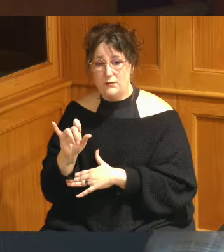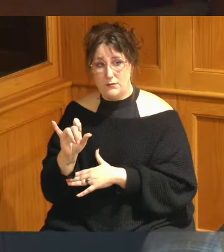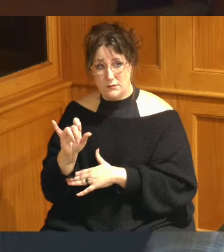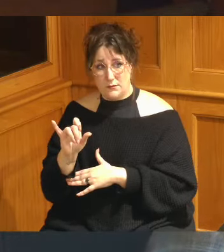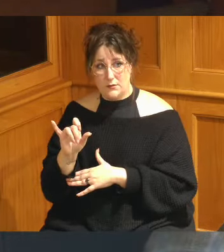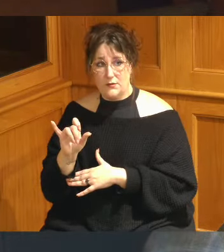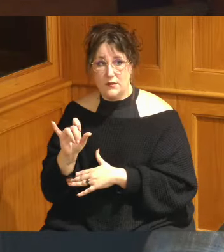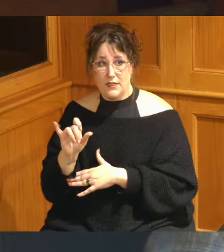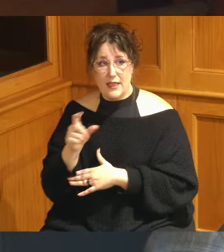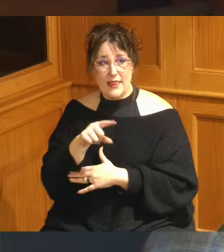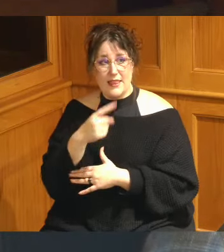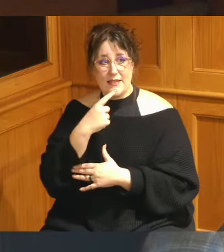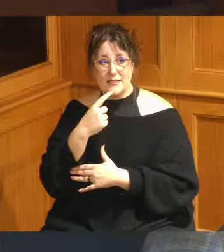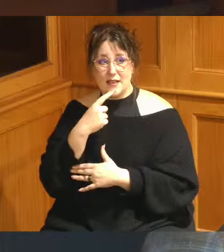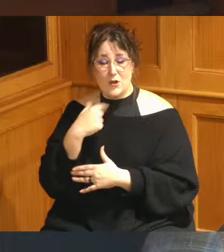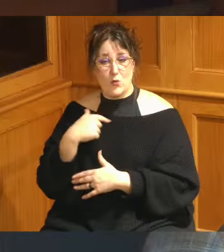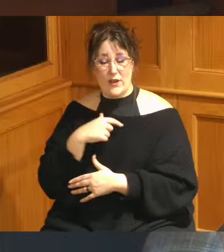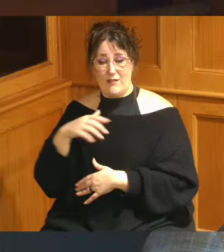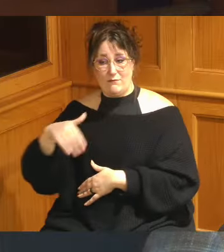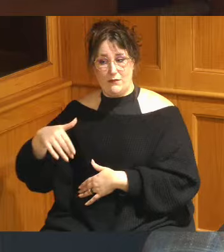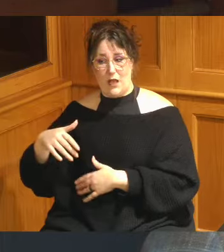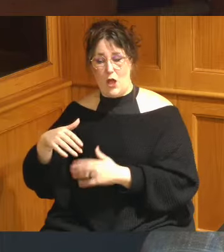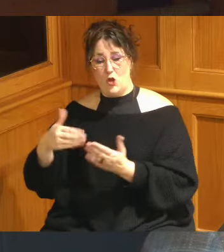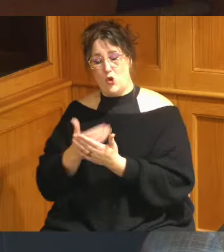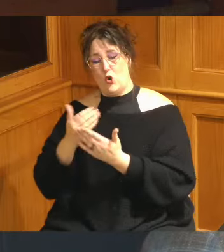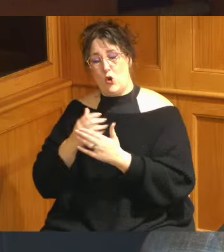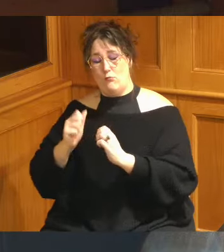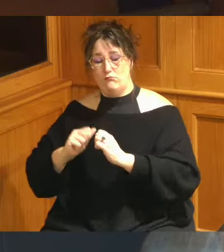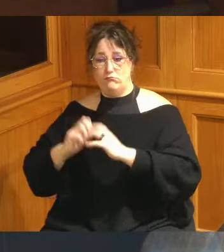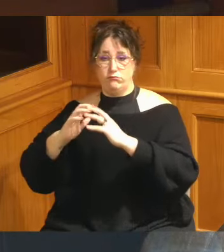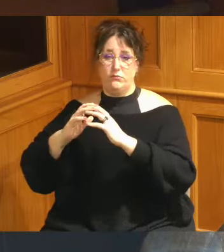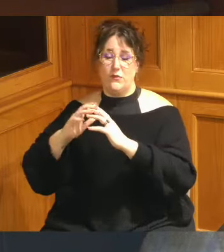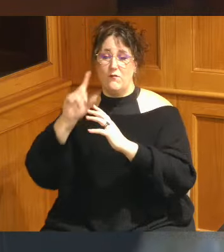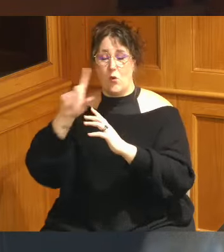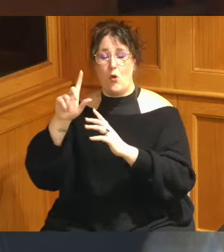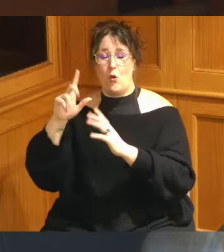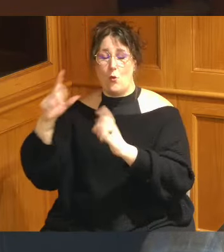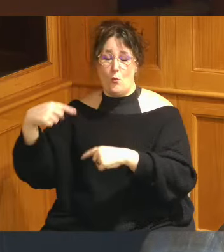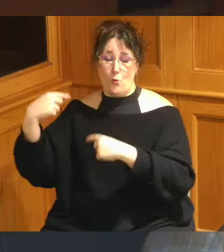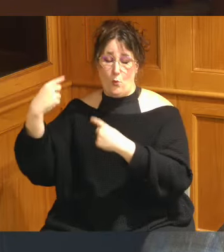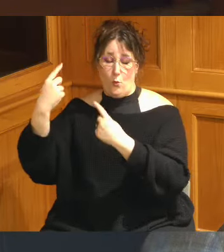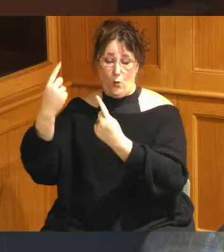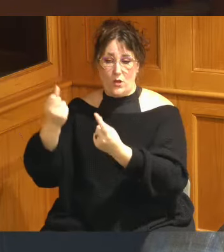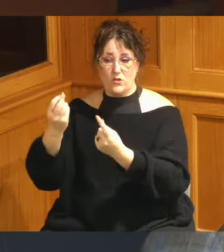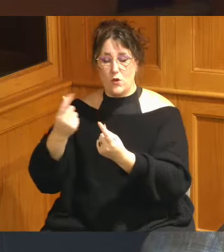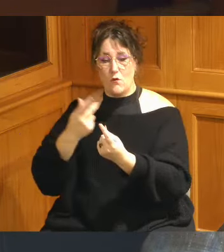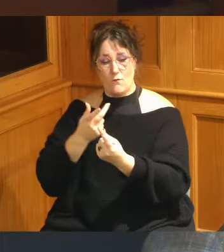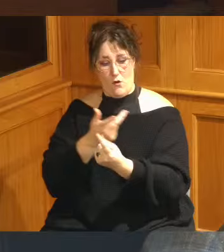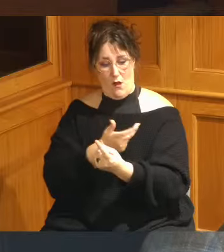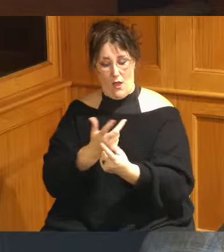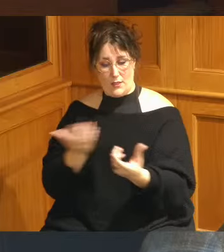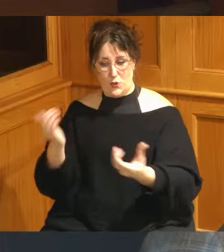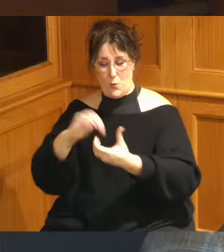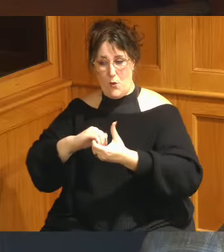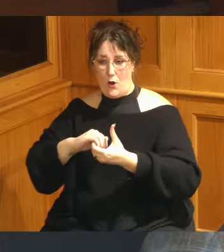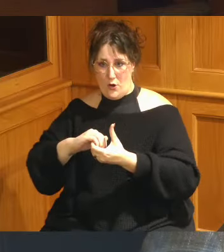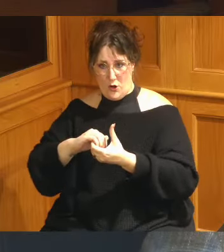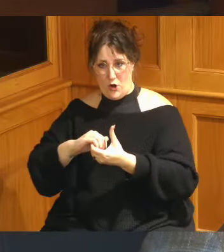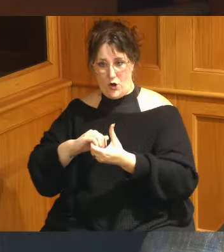we haven't had a a a new building in decades. So, for our board to be able to partner and have 911